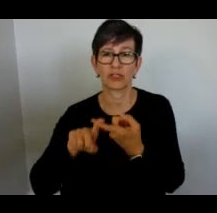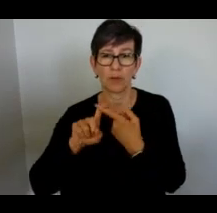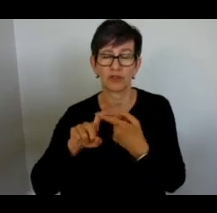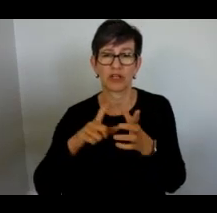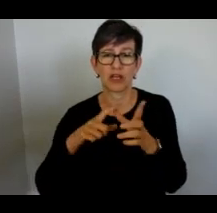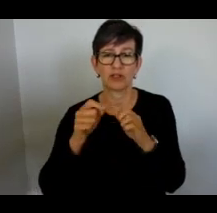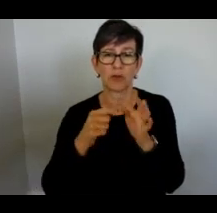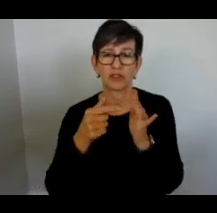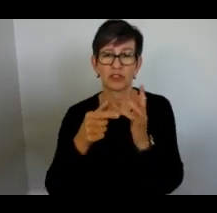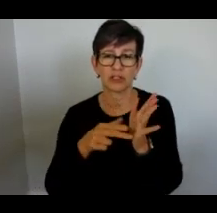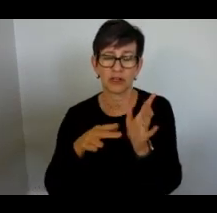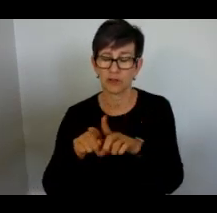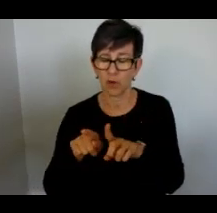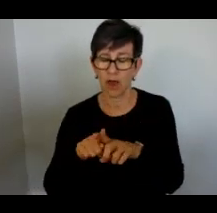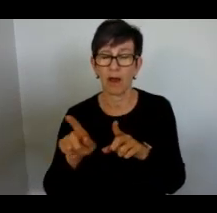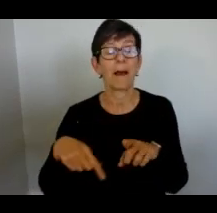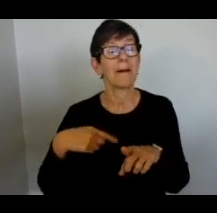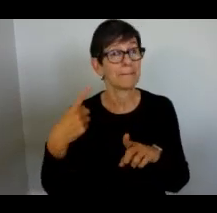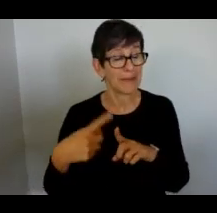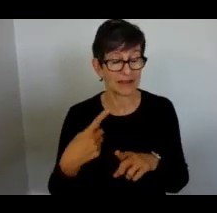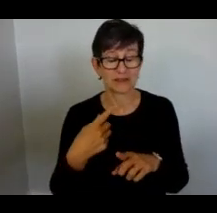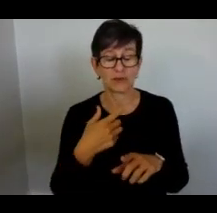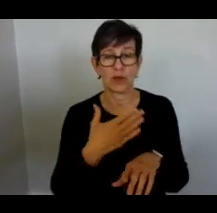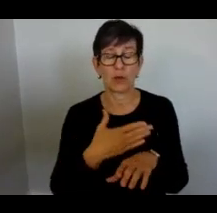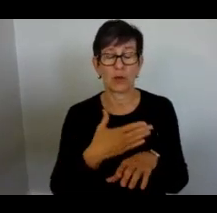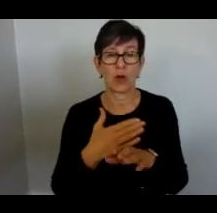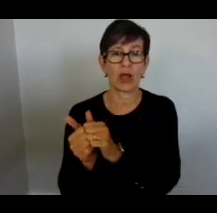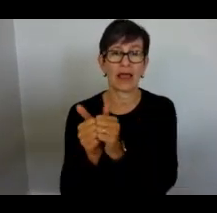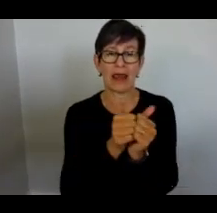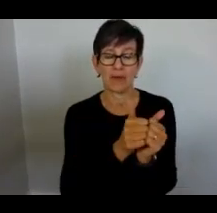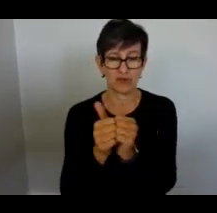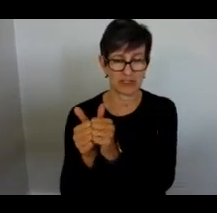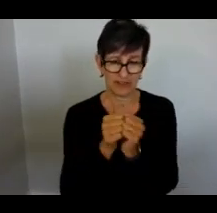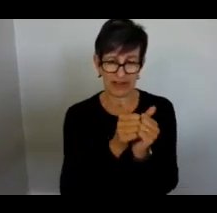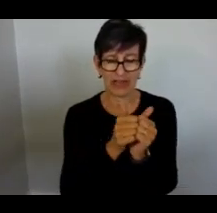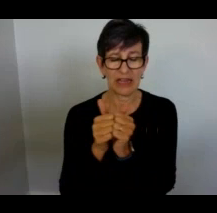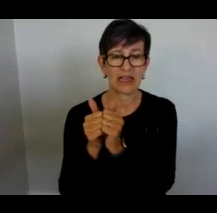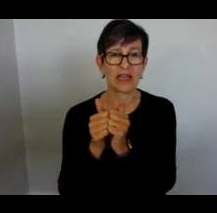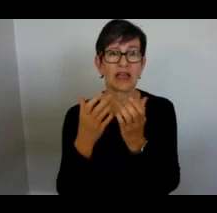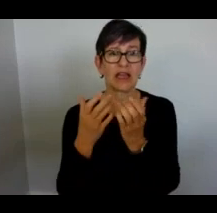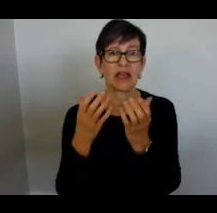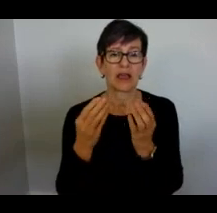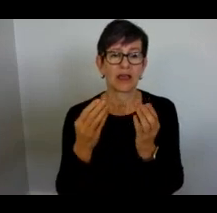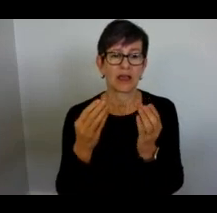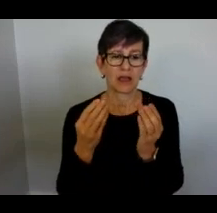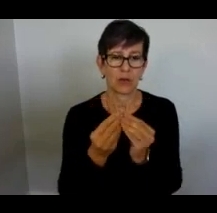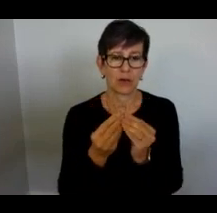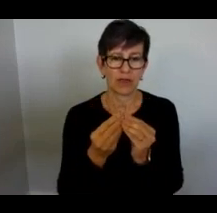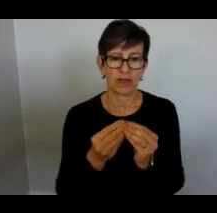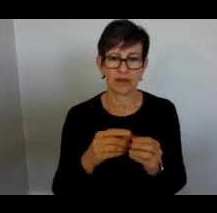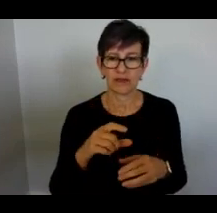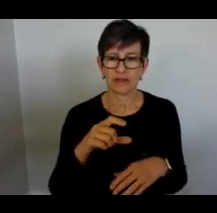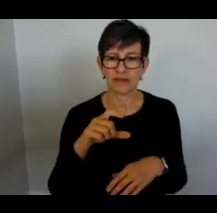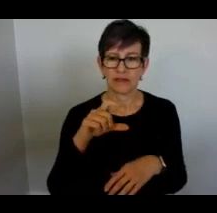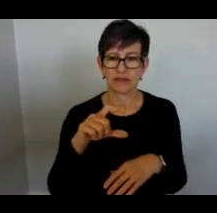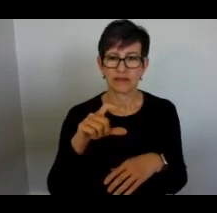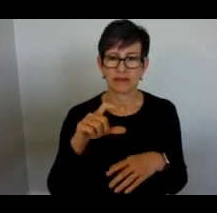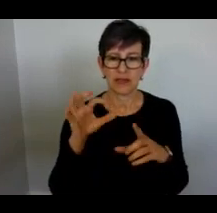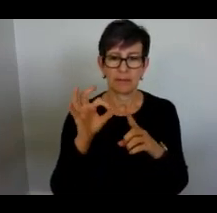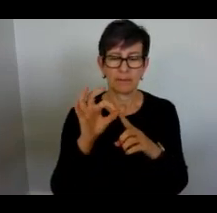we do work collaboratively with our DCPR colleagues who are here today, ensuring that we